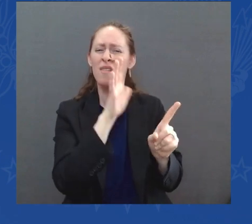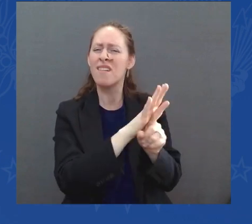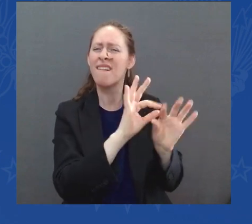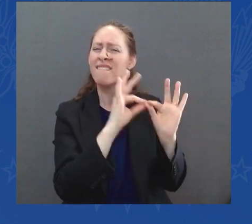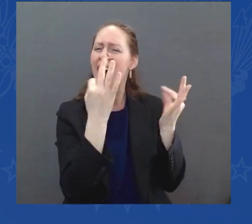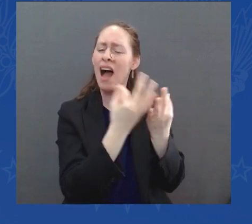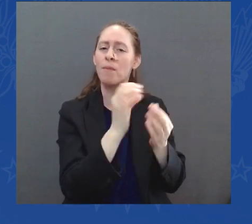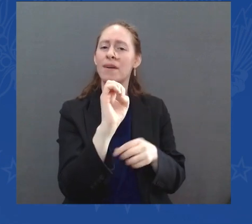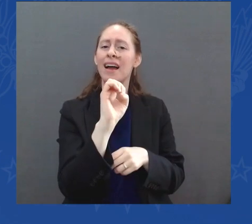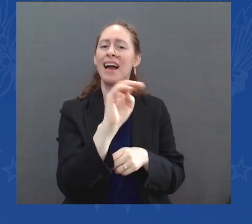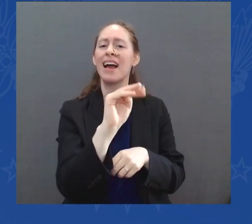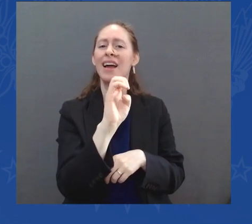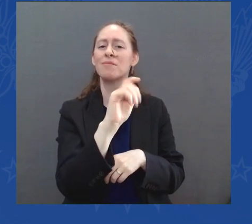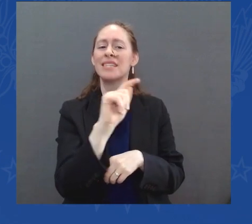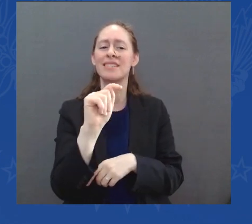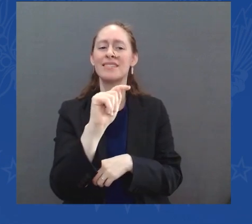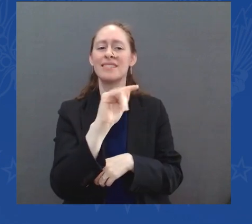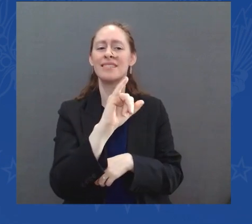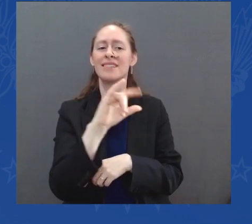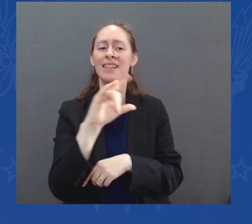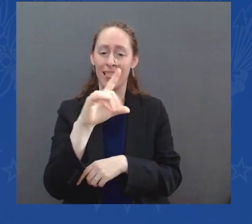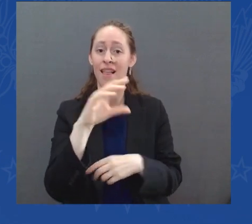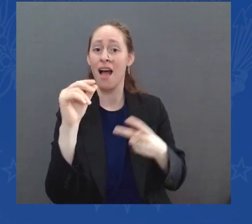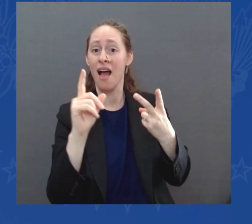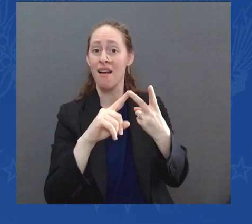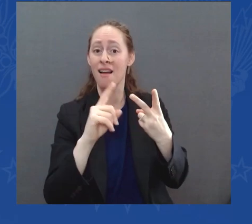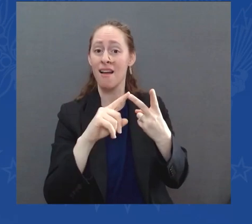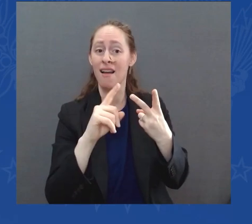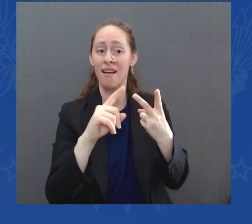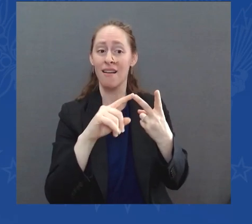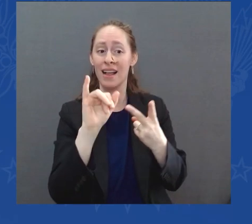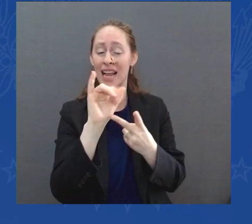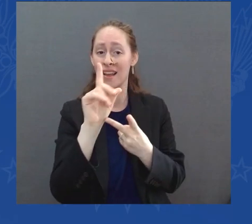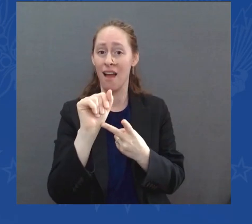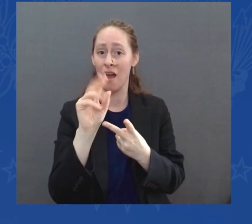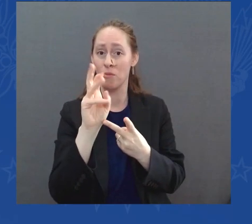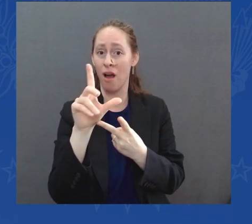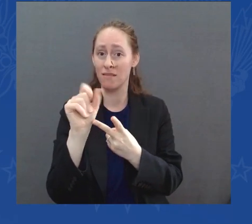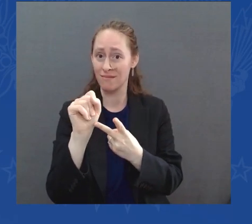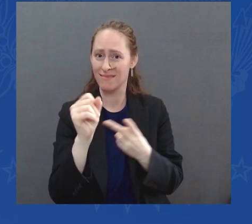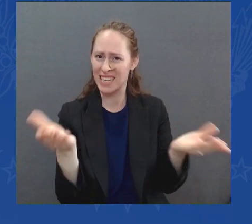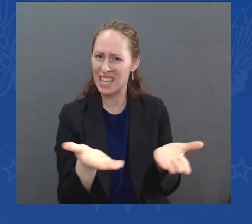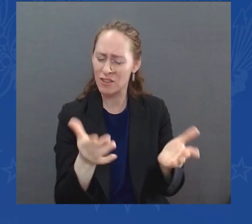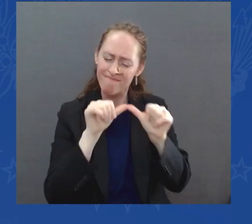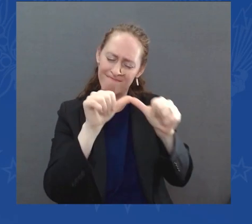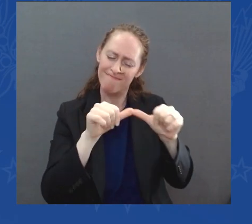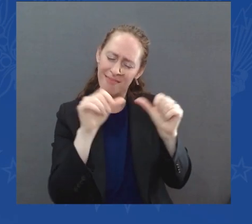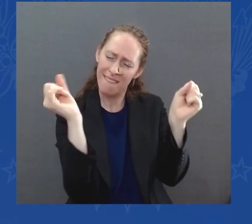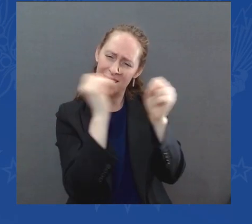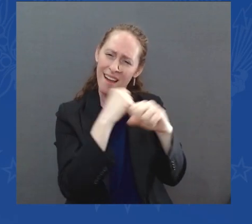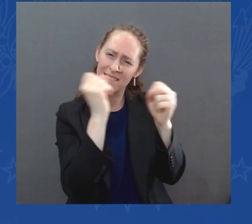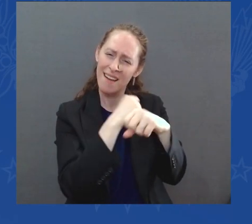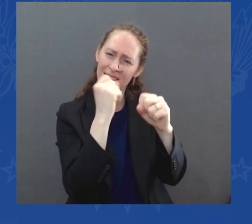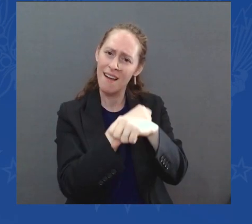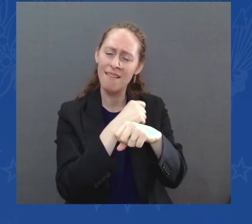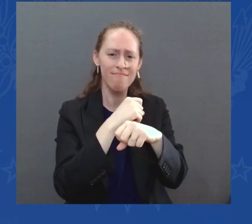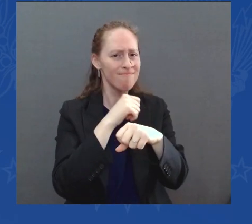Matter of fact, her [great]-granddaughter told me that her mother was here -- when? -- >> Ms. Duster: The President: -- I mean, your [great]-grandmother was here -- when?